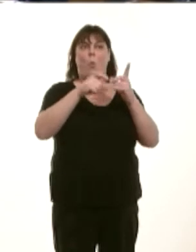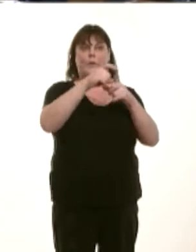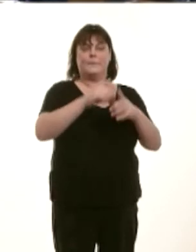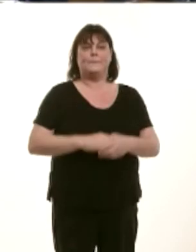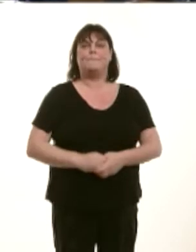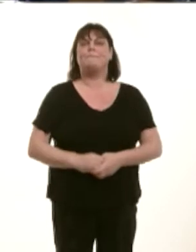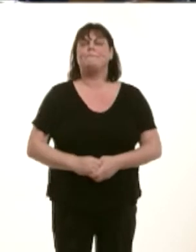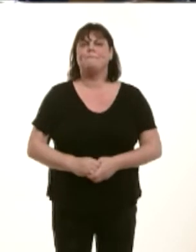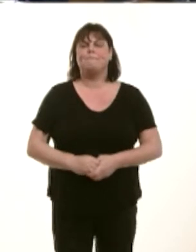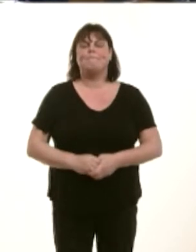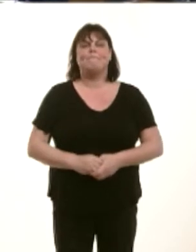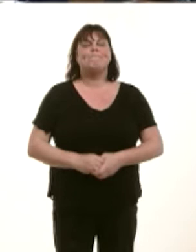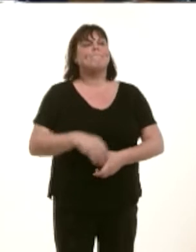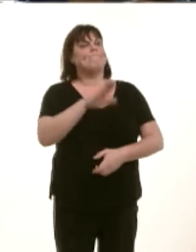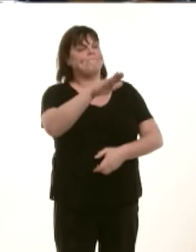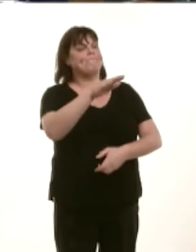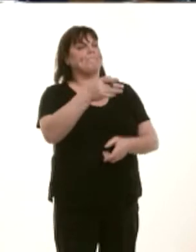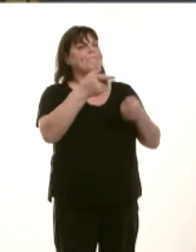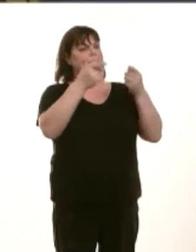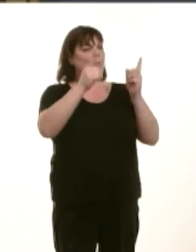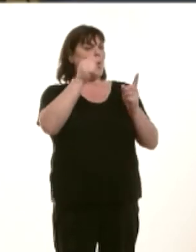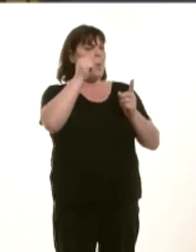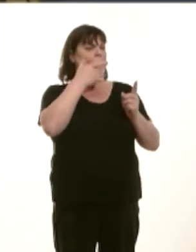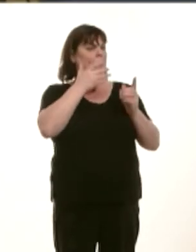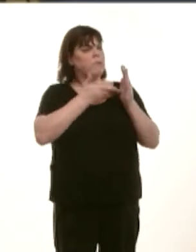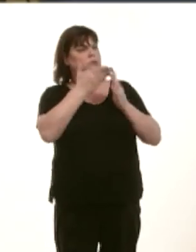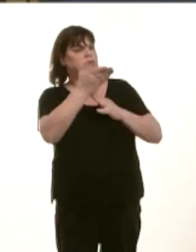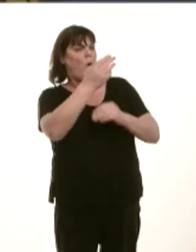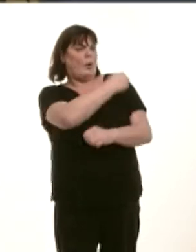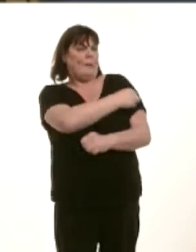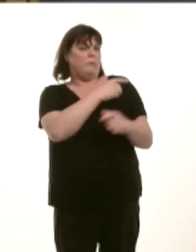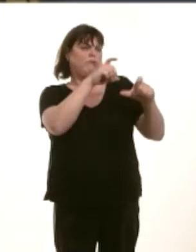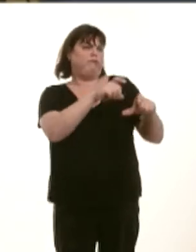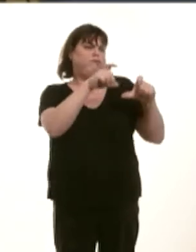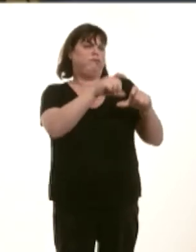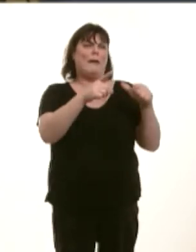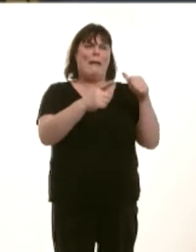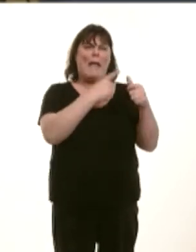four hours at major accident and emergency departments is rising, and figures show that,